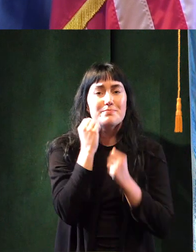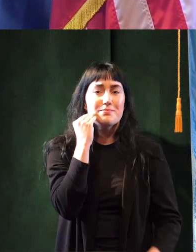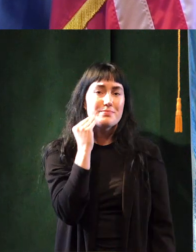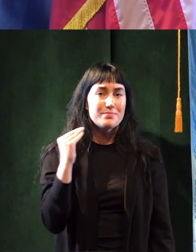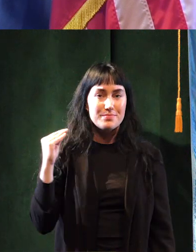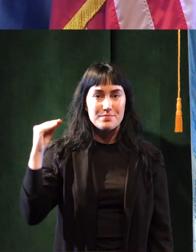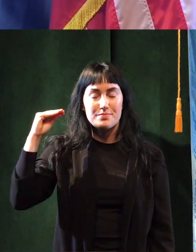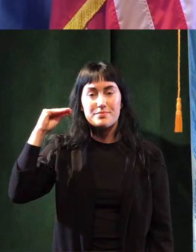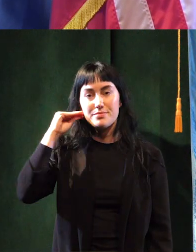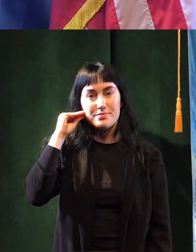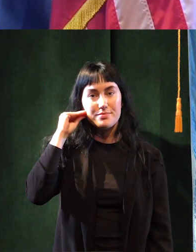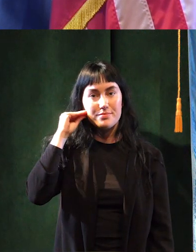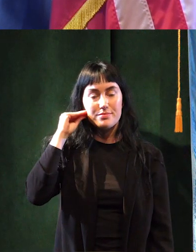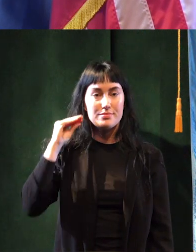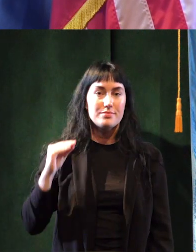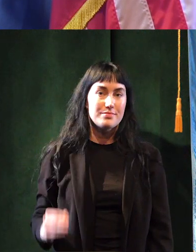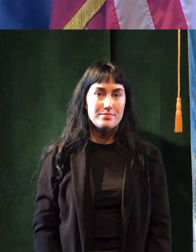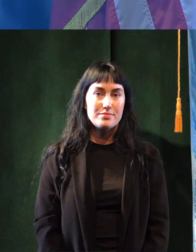home